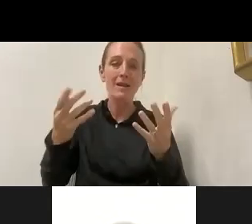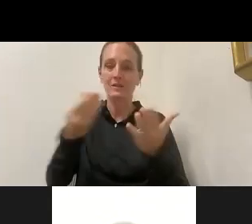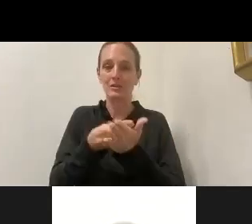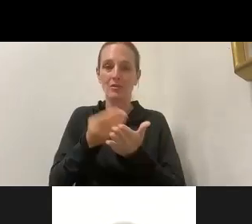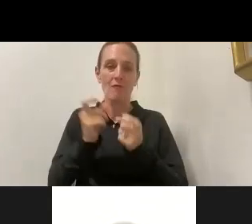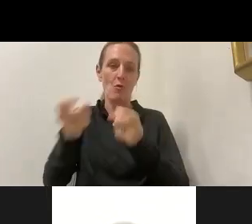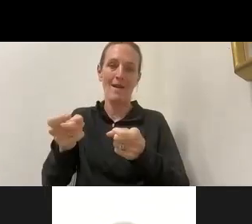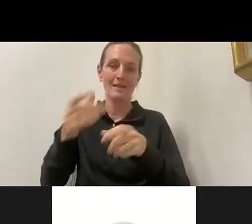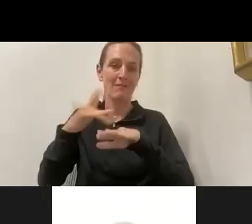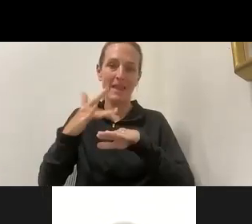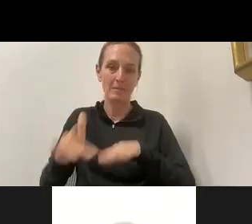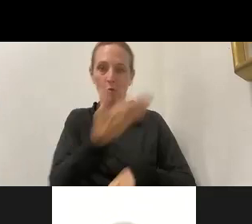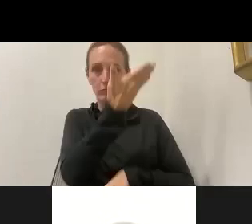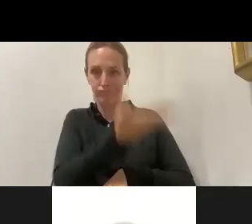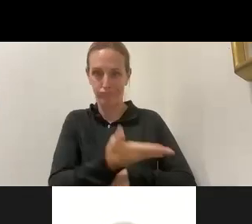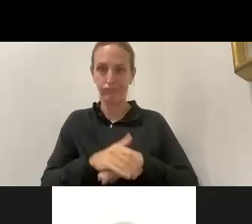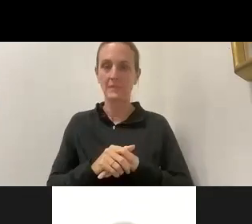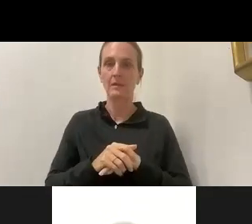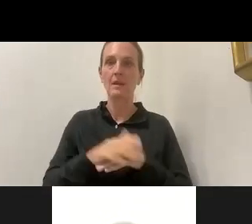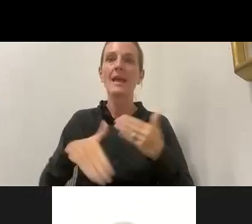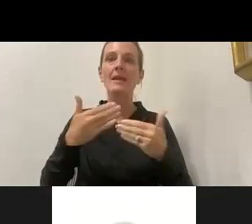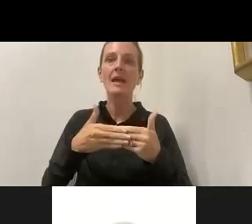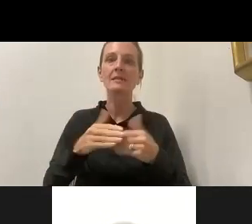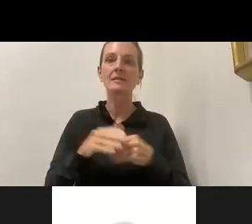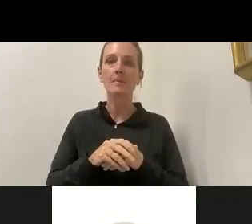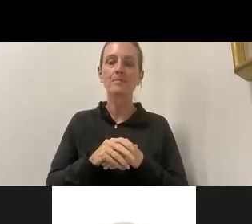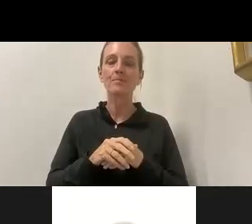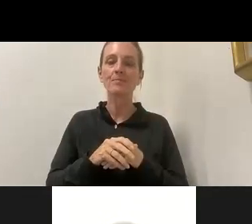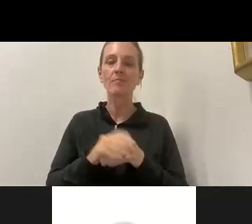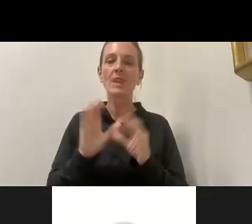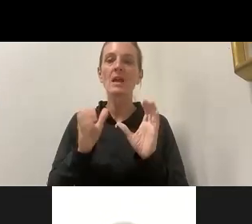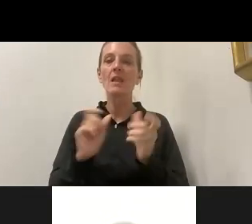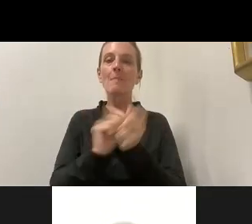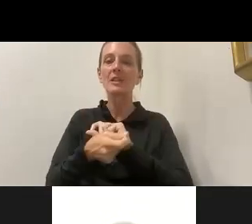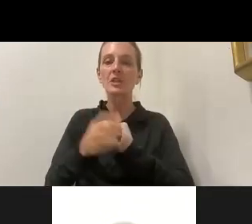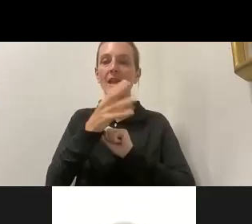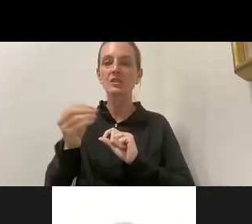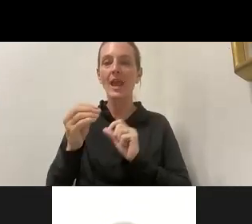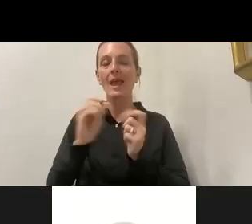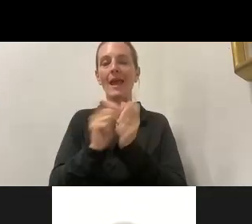And the next slide, climate change and adaptation. So, lots of funding out there